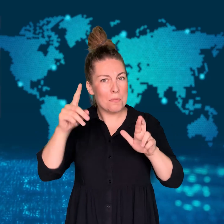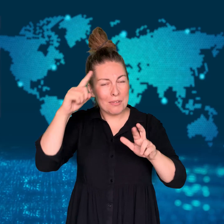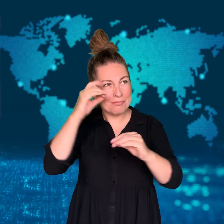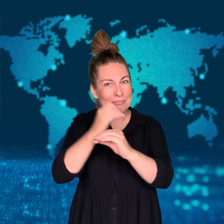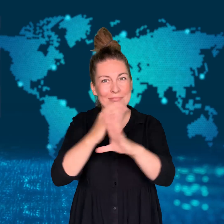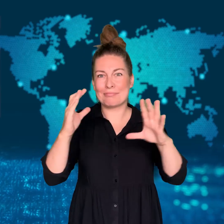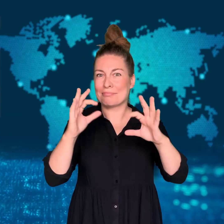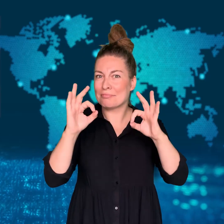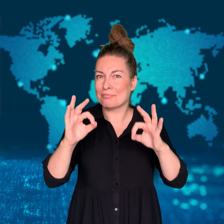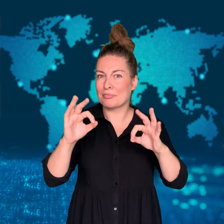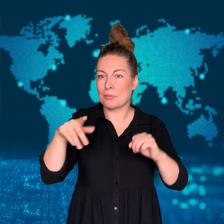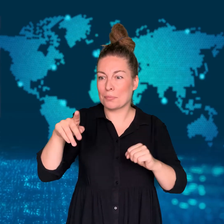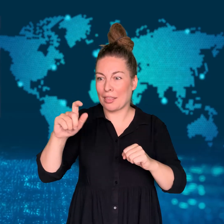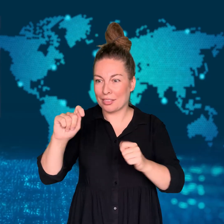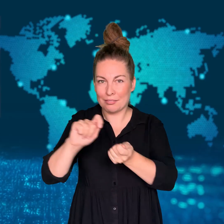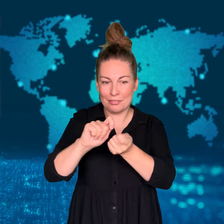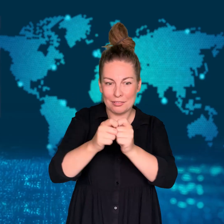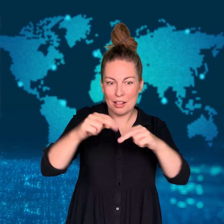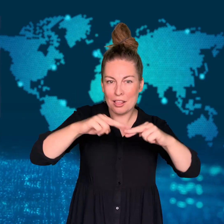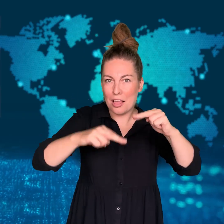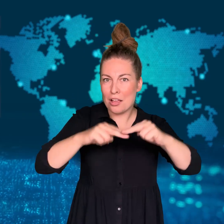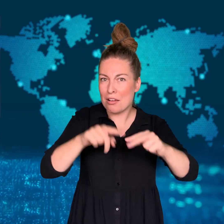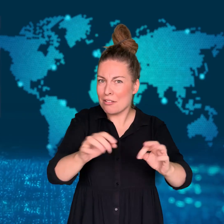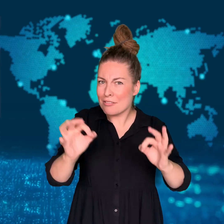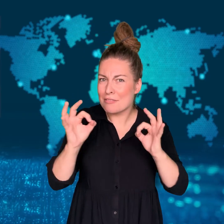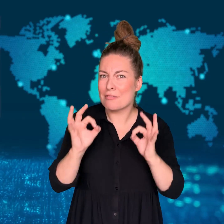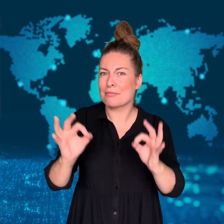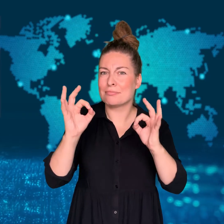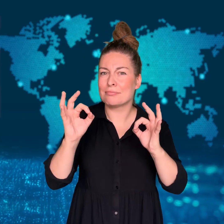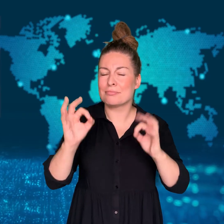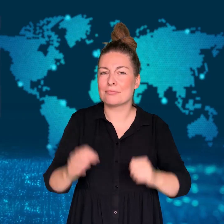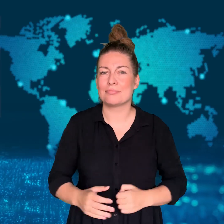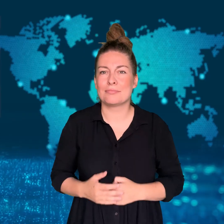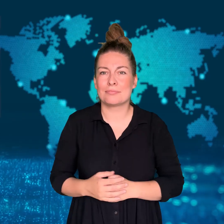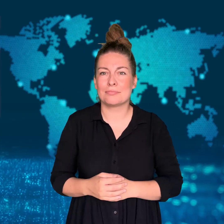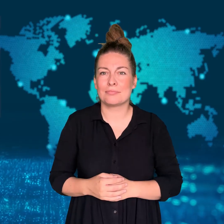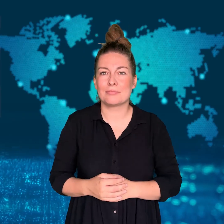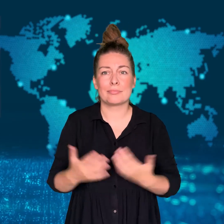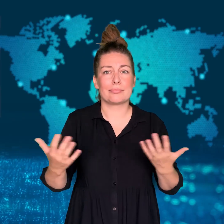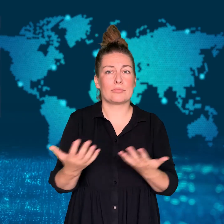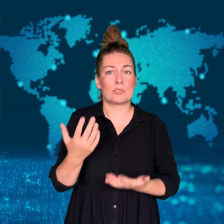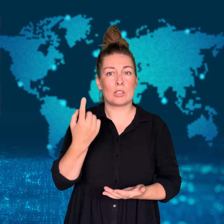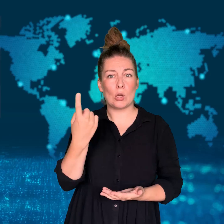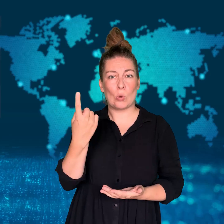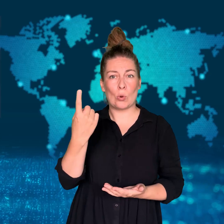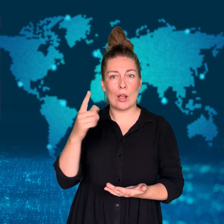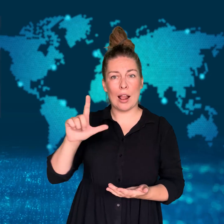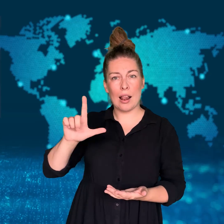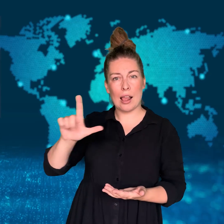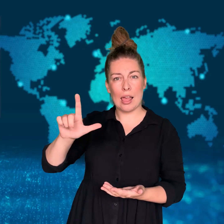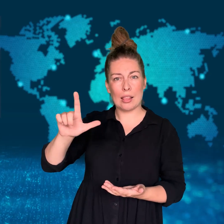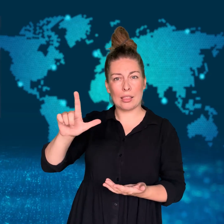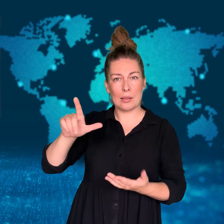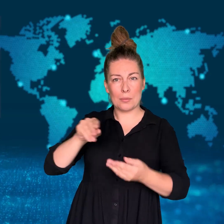the company hoped they had a prototype for new bricks.